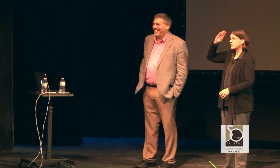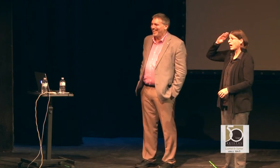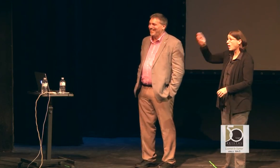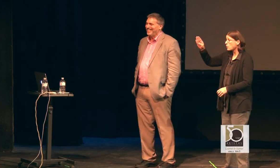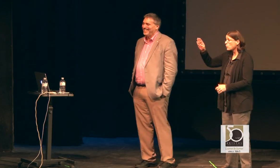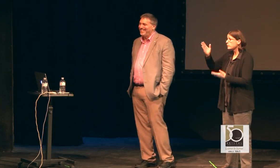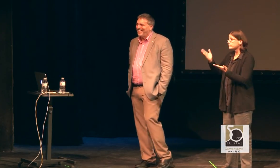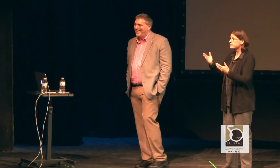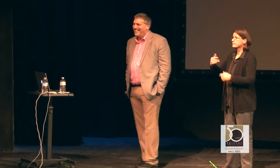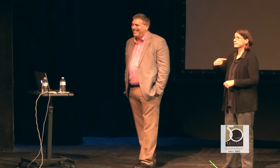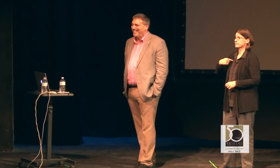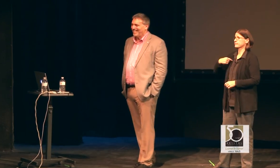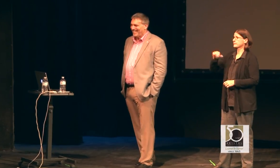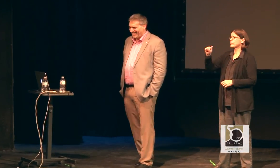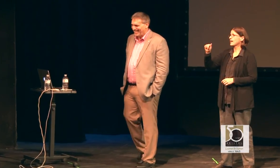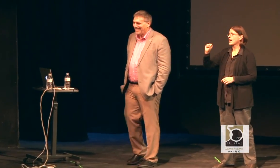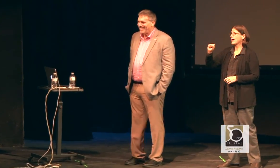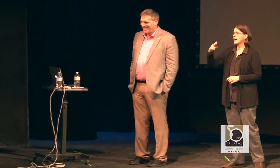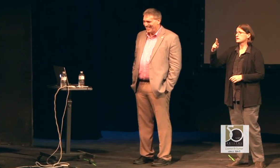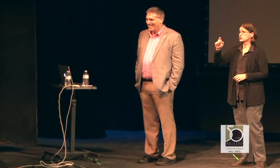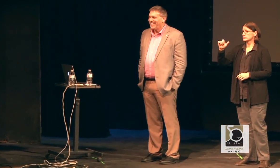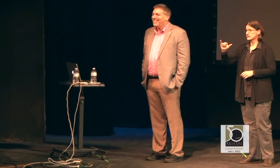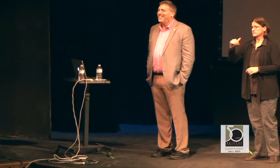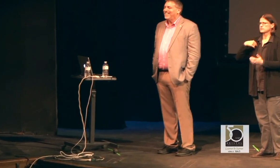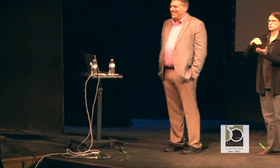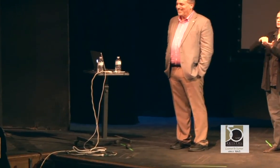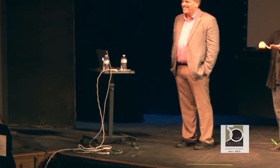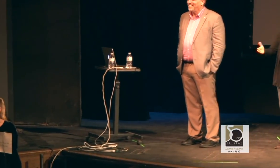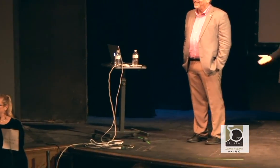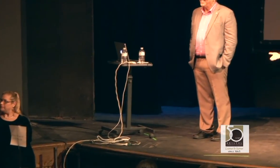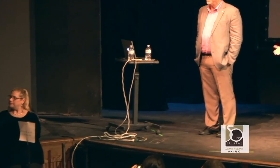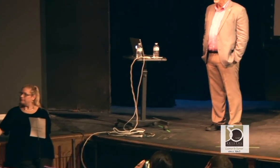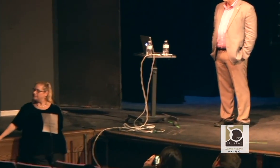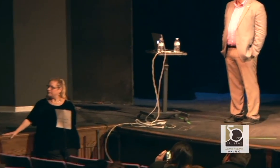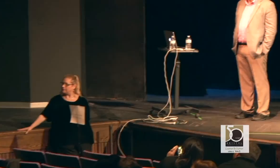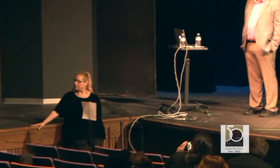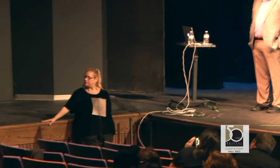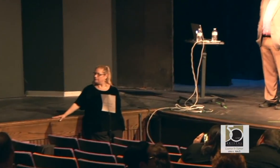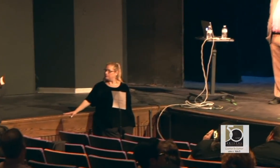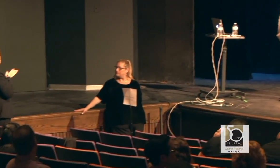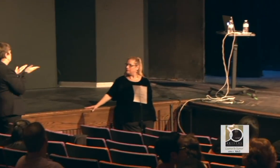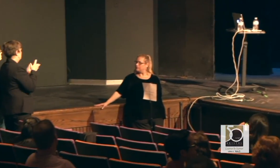a student here at BCC in the Deaf studies human services program, the question I have